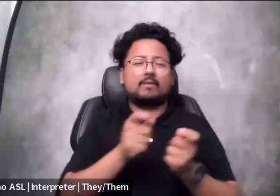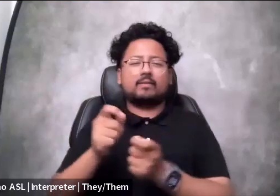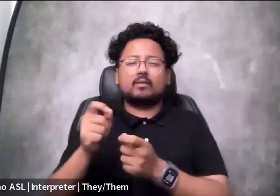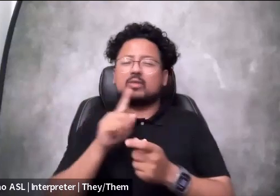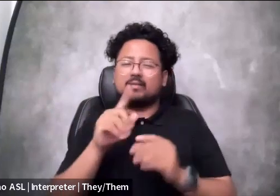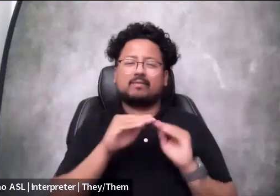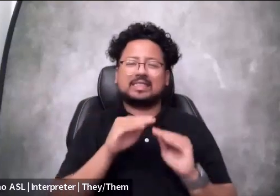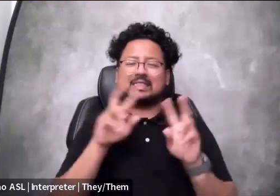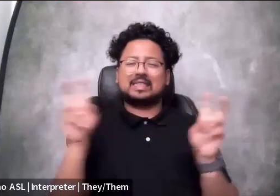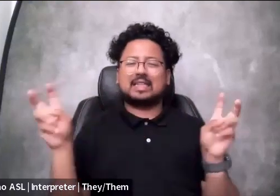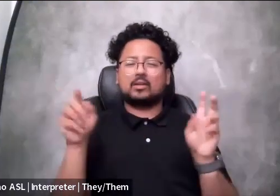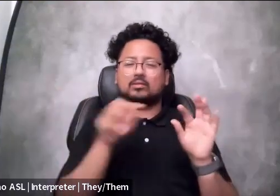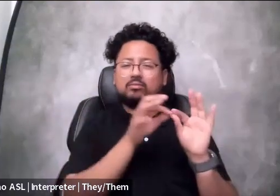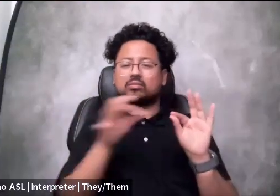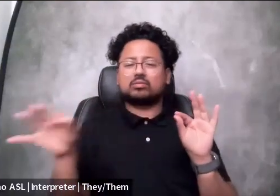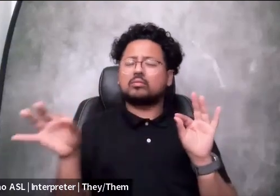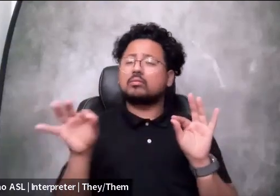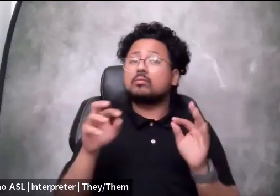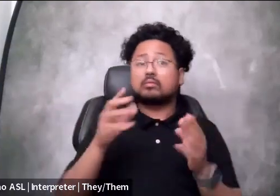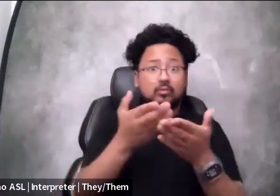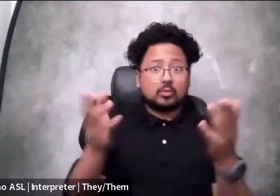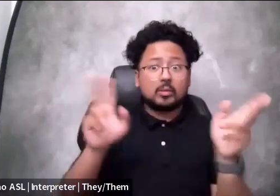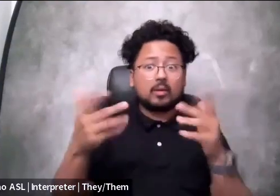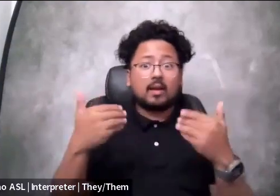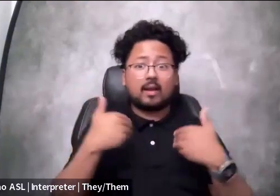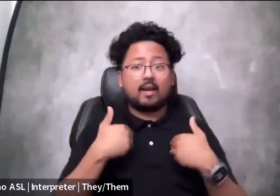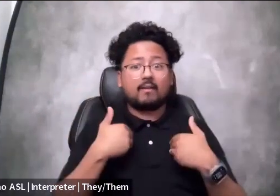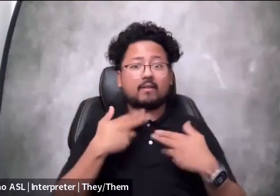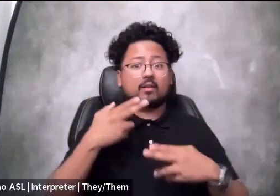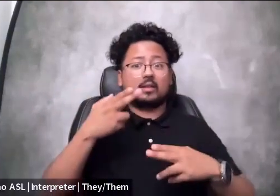And so if you are somebody out there who still has a book that